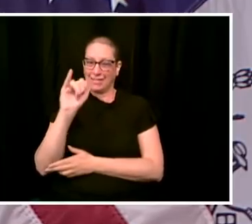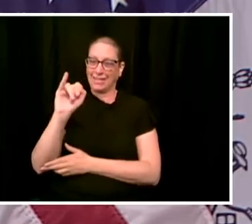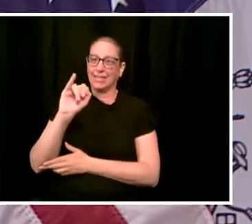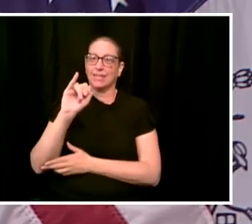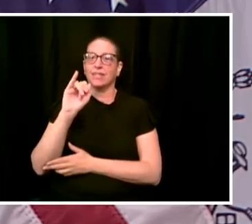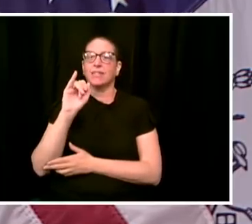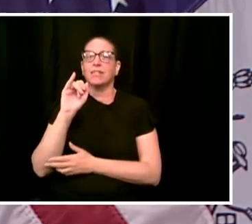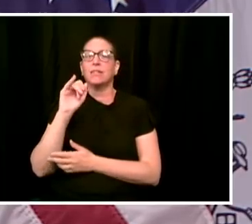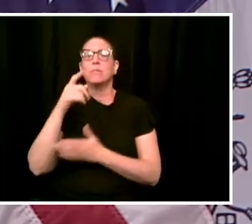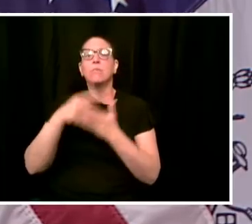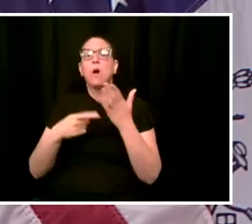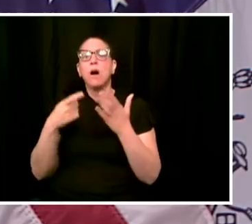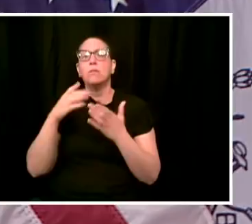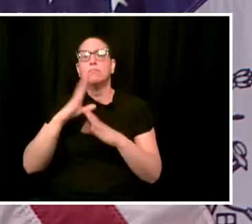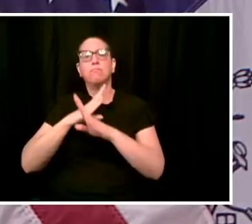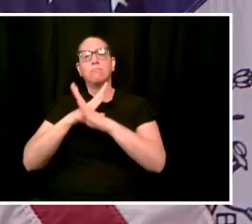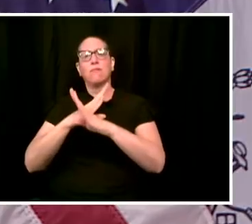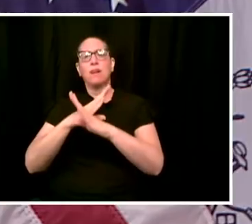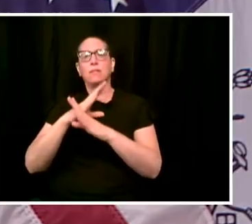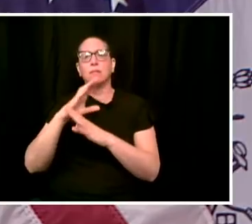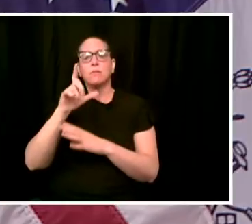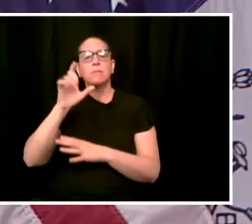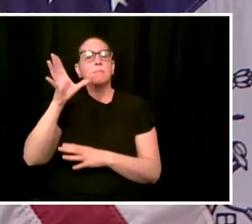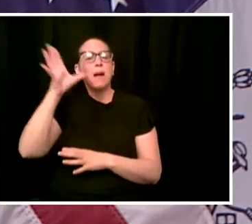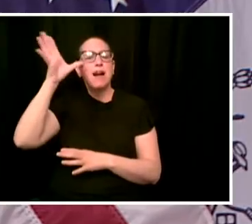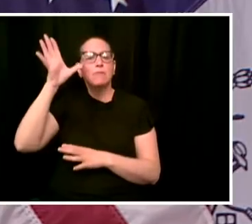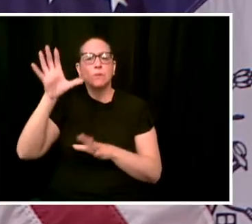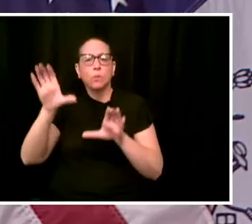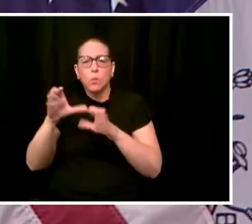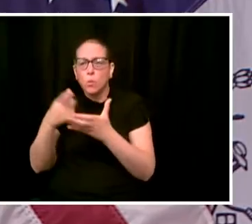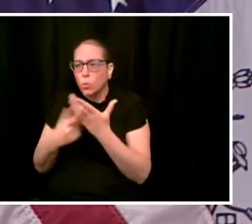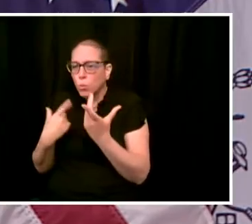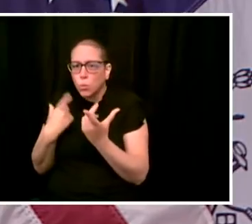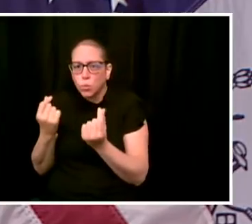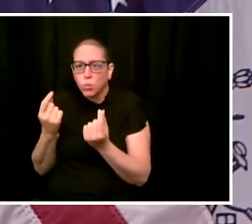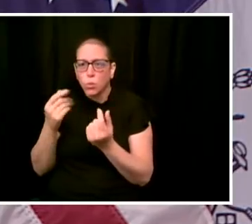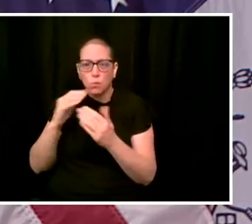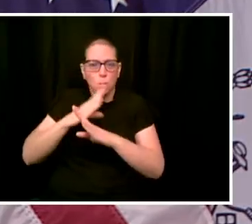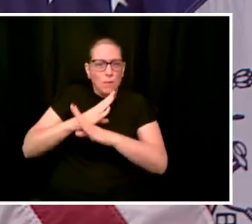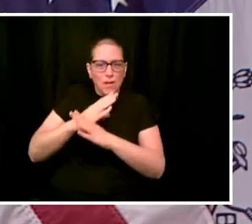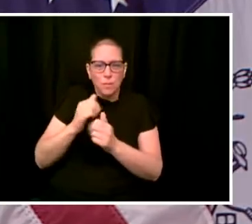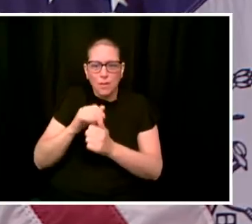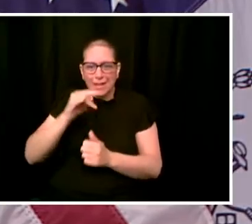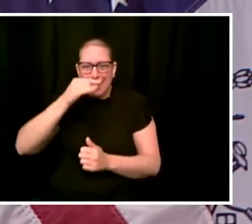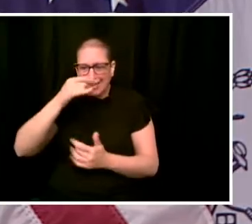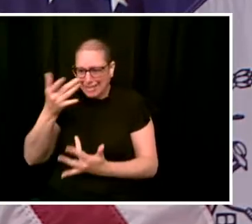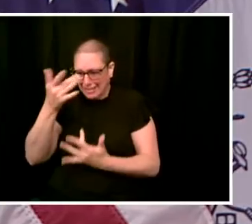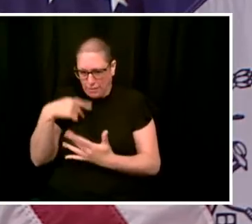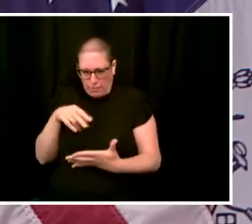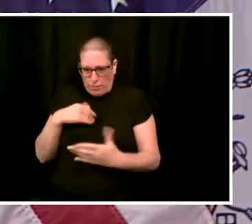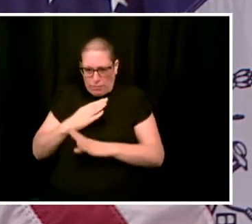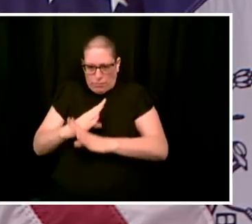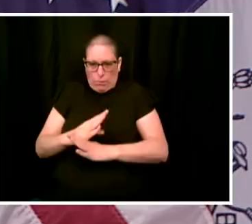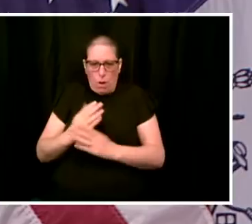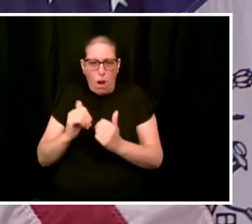ABOUT THE PROTECTIONS THAT PARENTS SHOULD B E